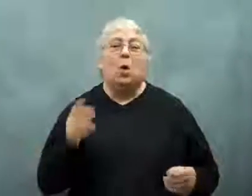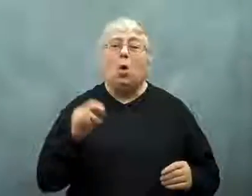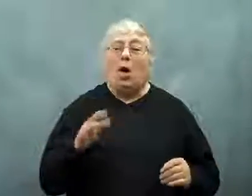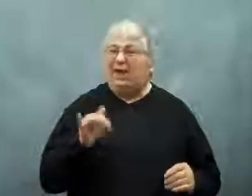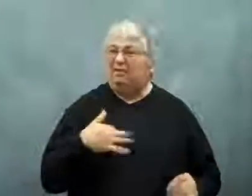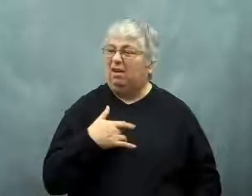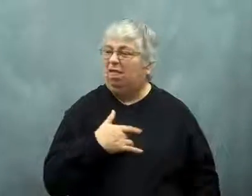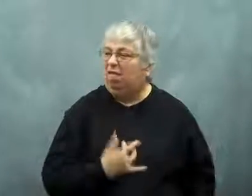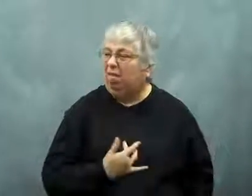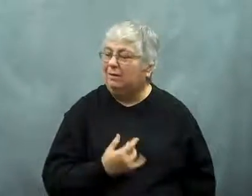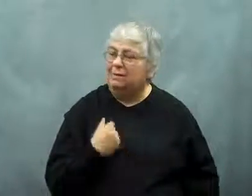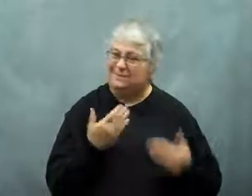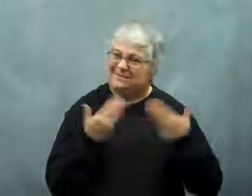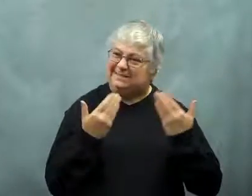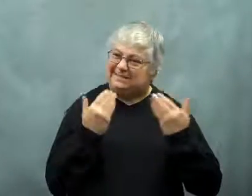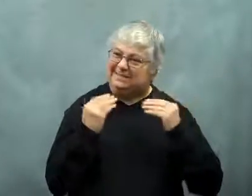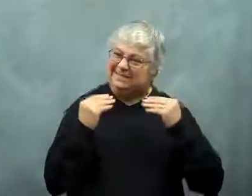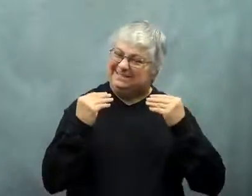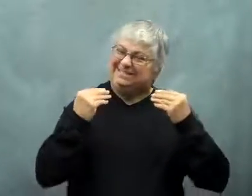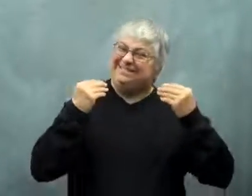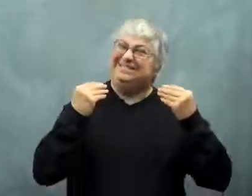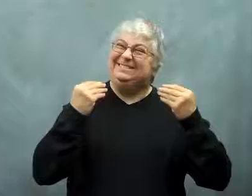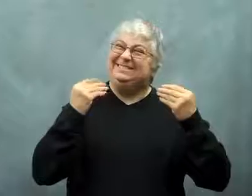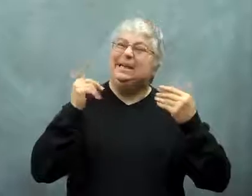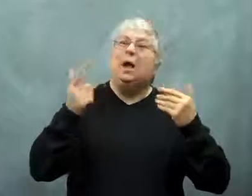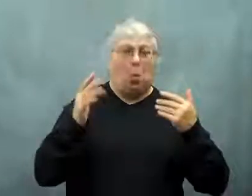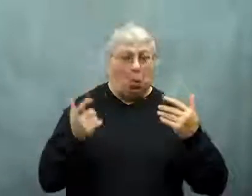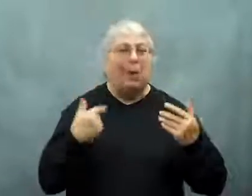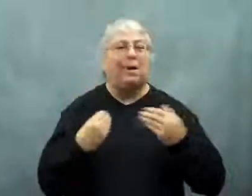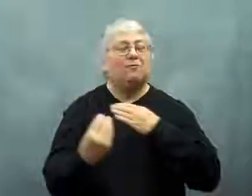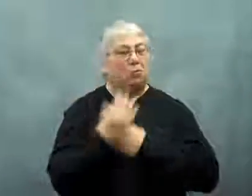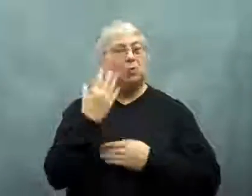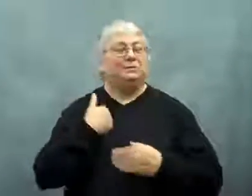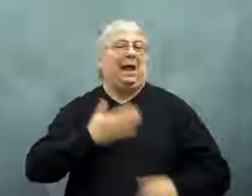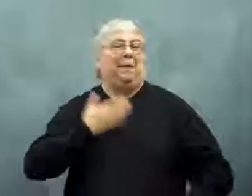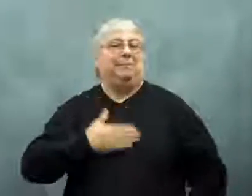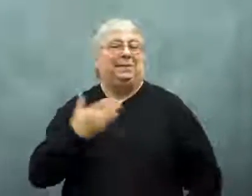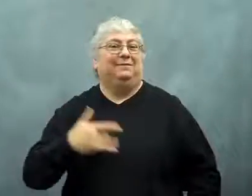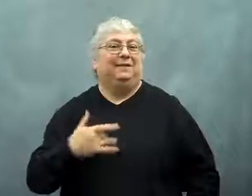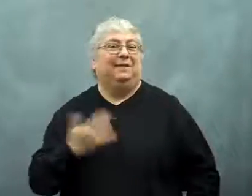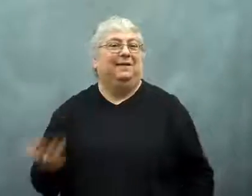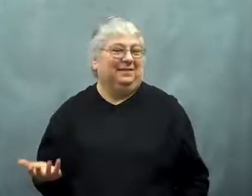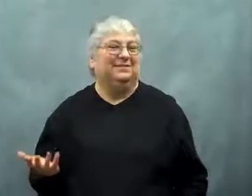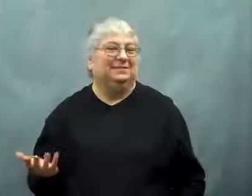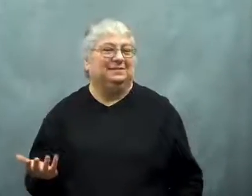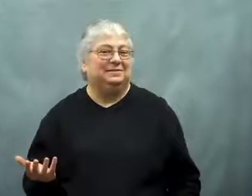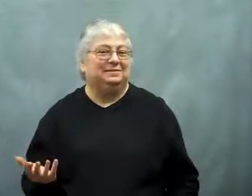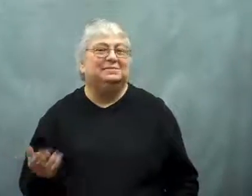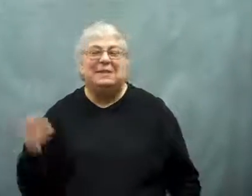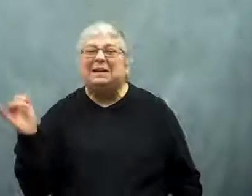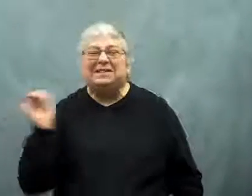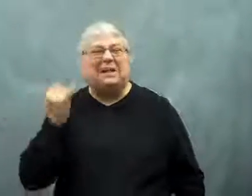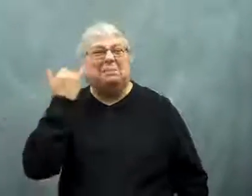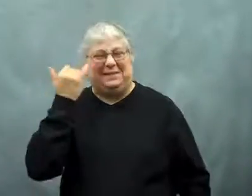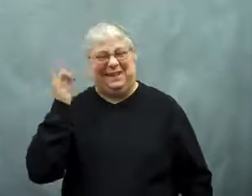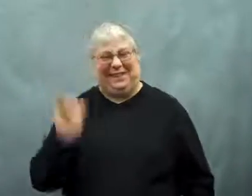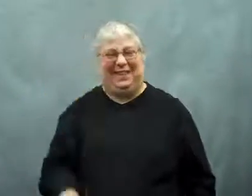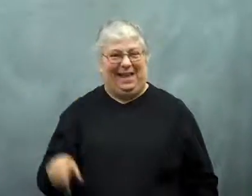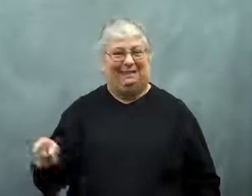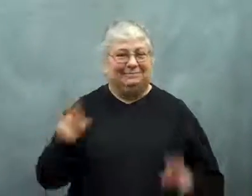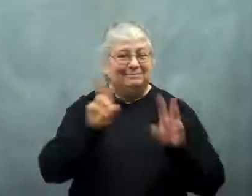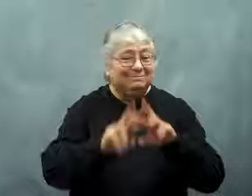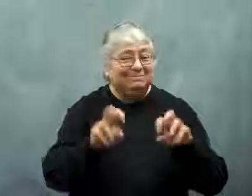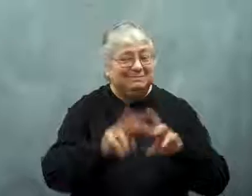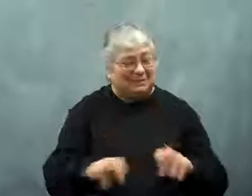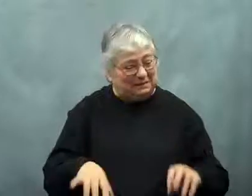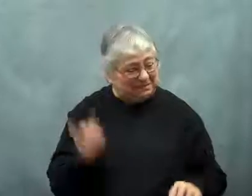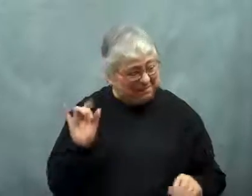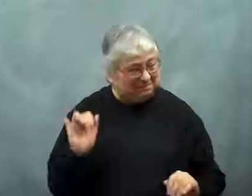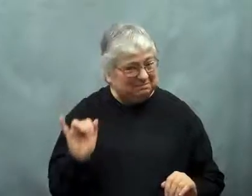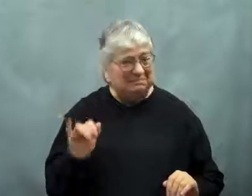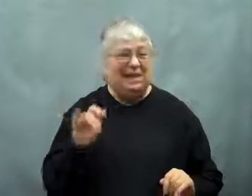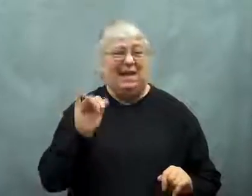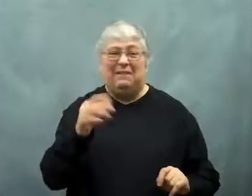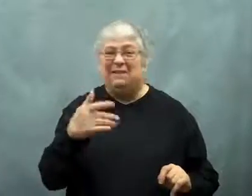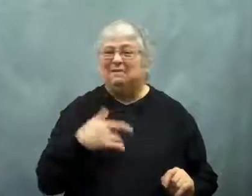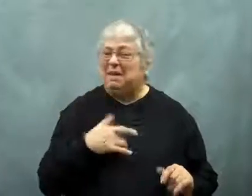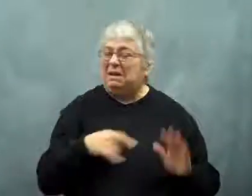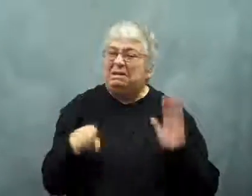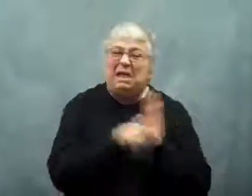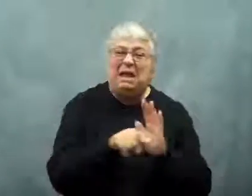Depressed people who force a smile eventually felt happier.